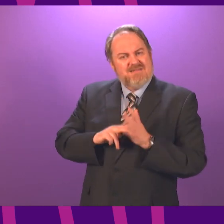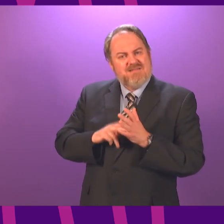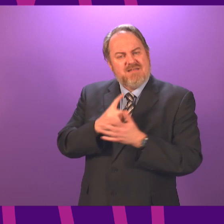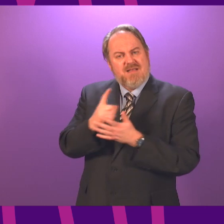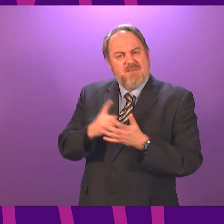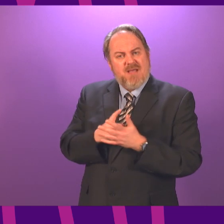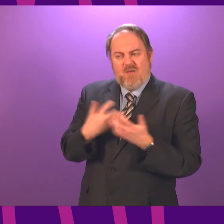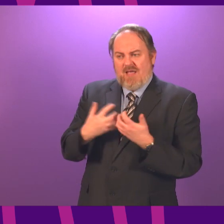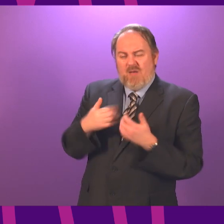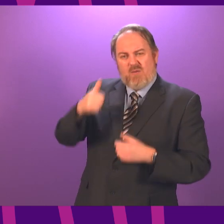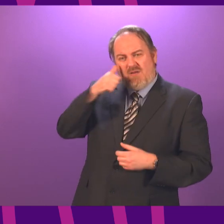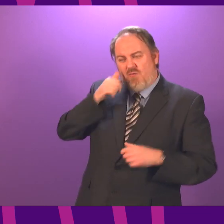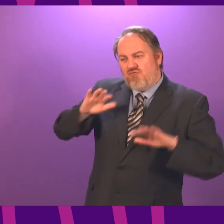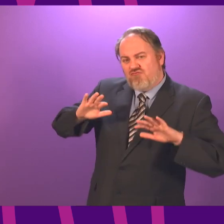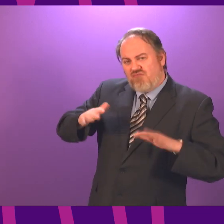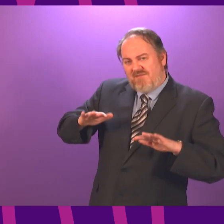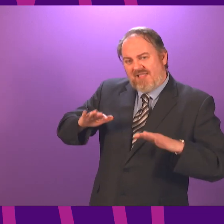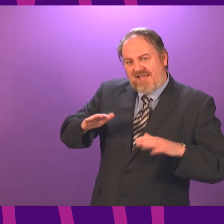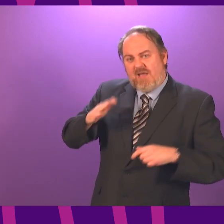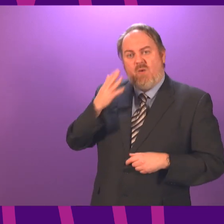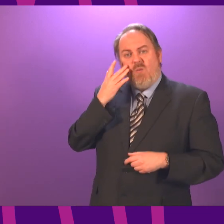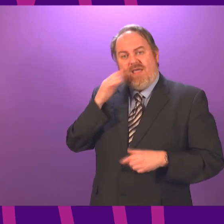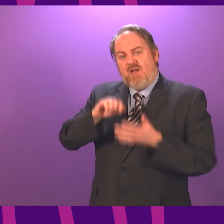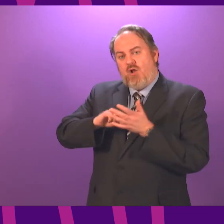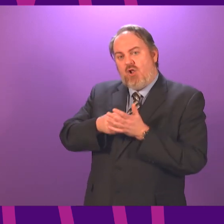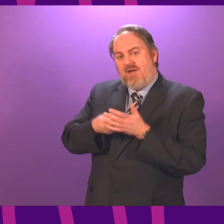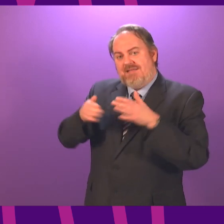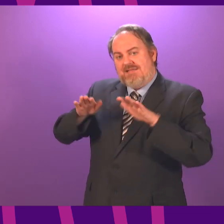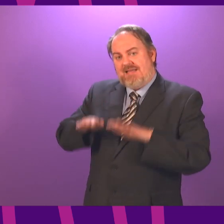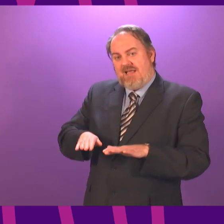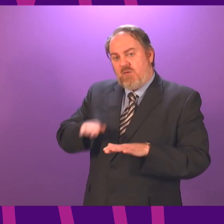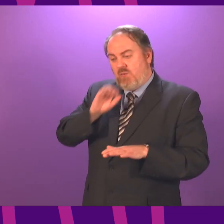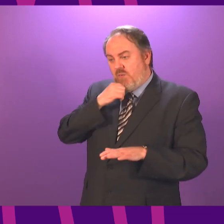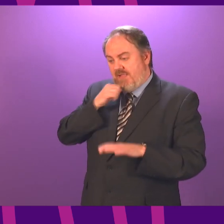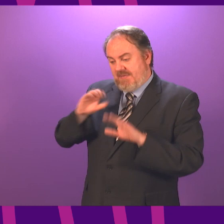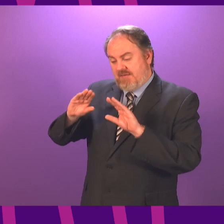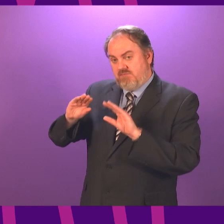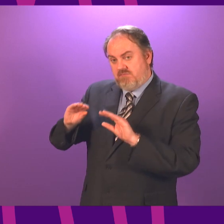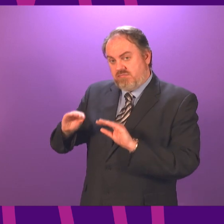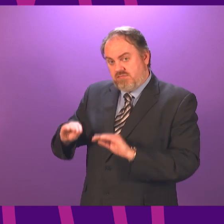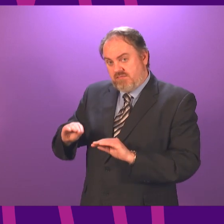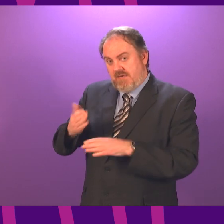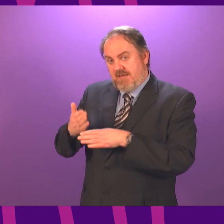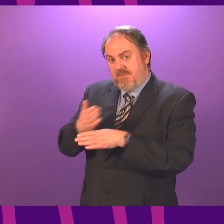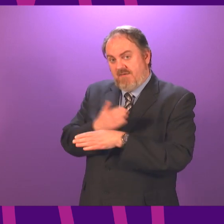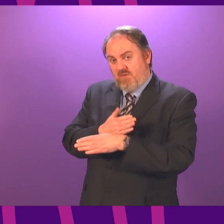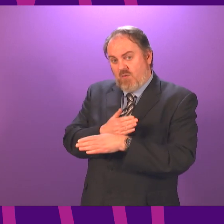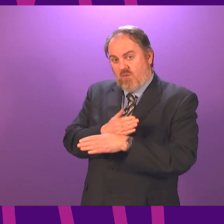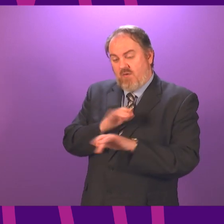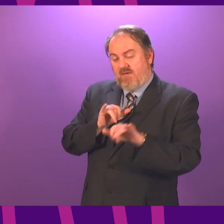indicative timetable for the easing of lockdown is predicated on international travel restrictions